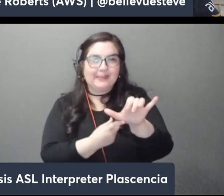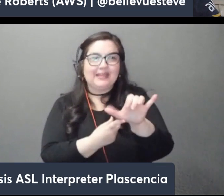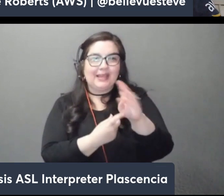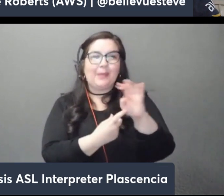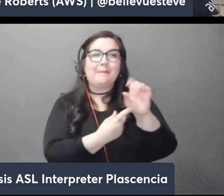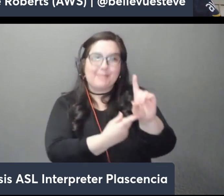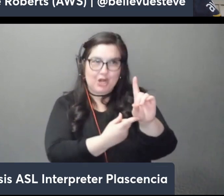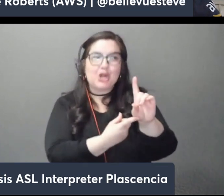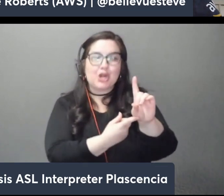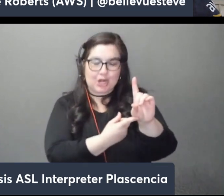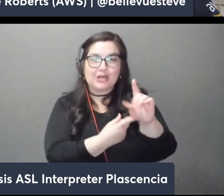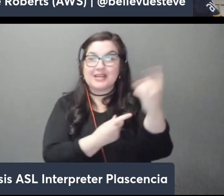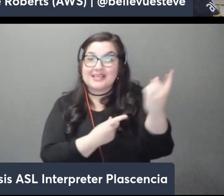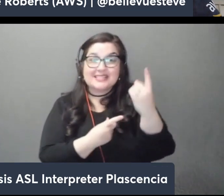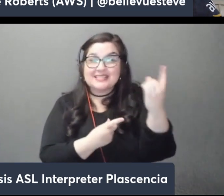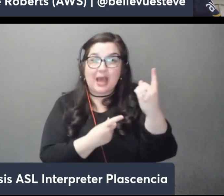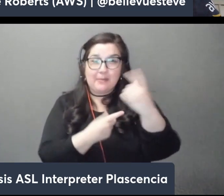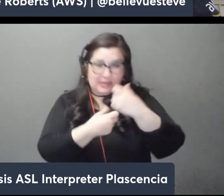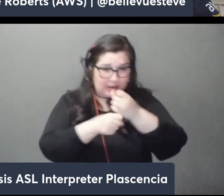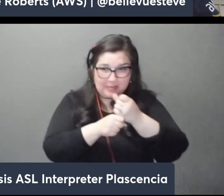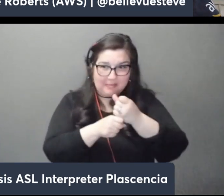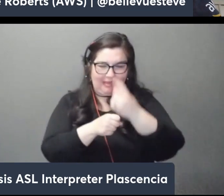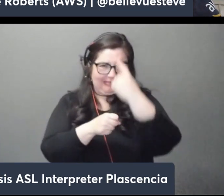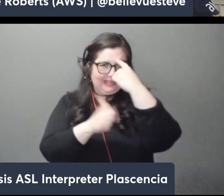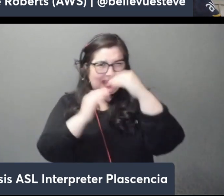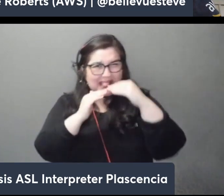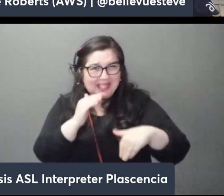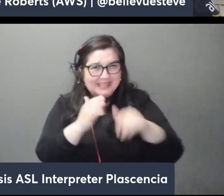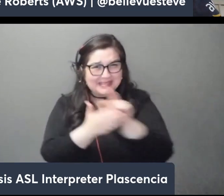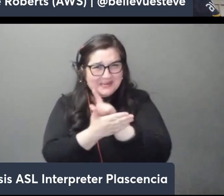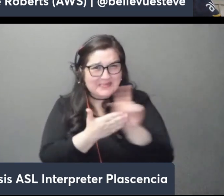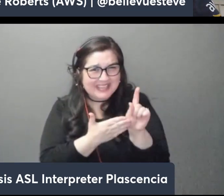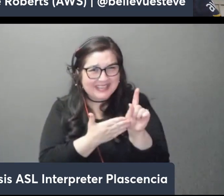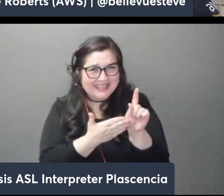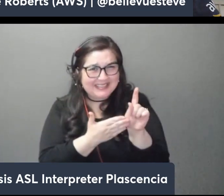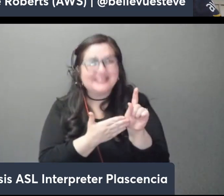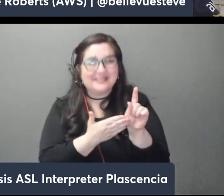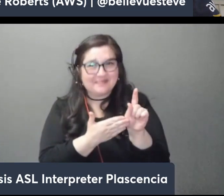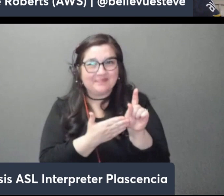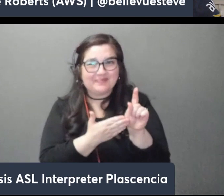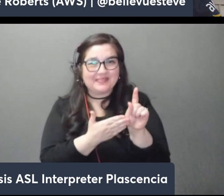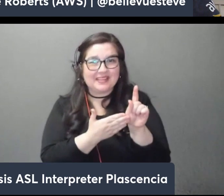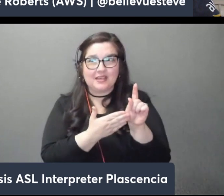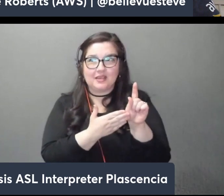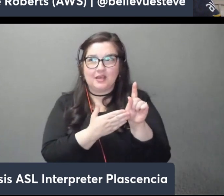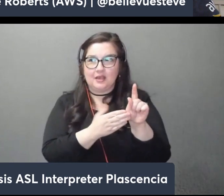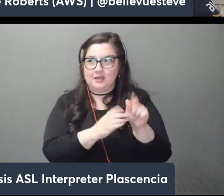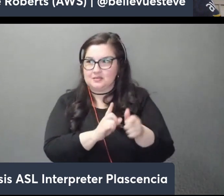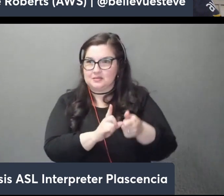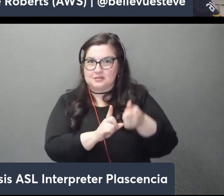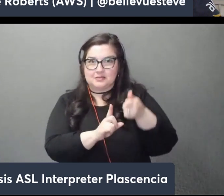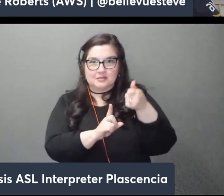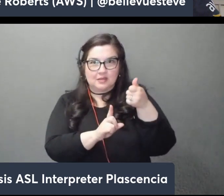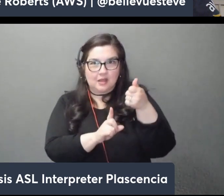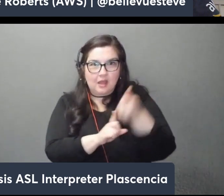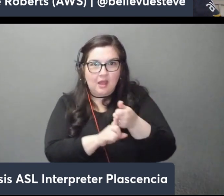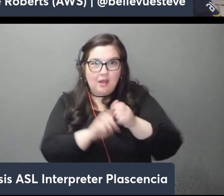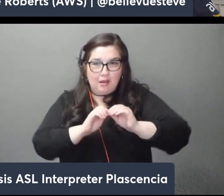in basically, I think it was under a week, and it suddenly became so popular